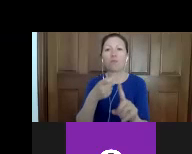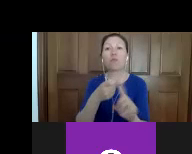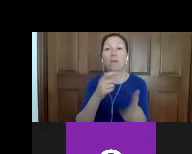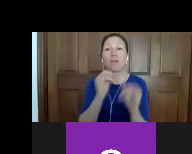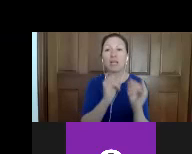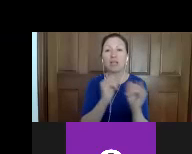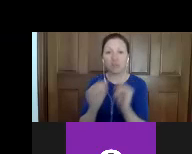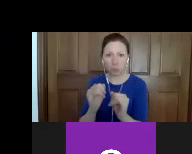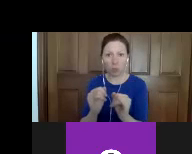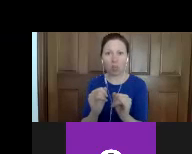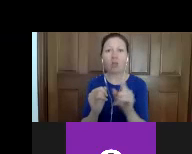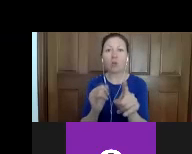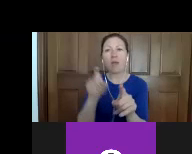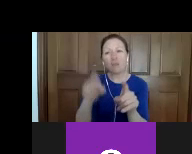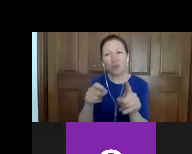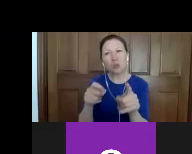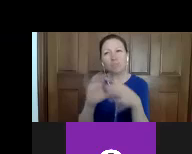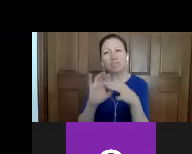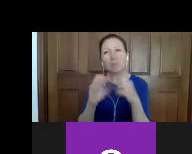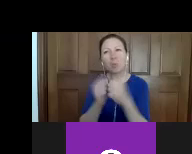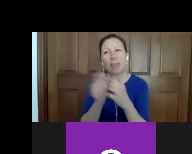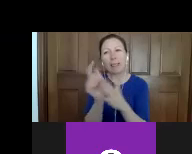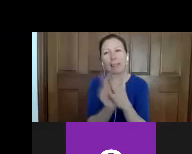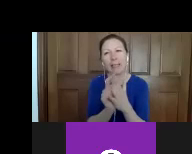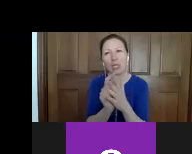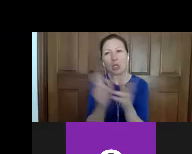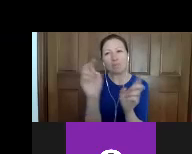have you to treat it as a legal term. And there are several different categories, you've